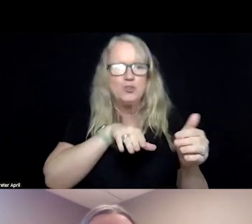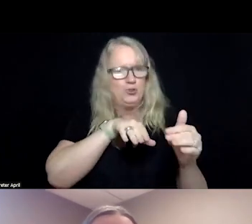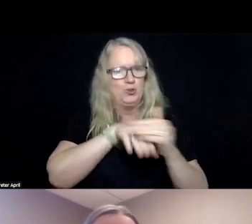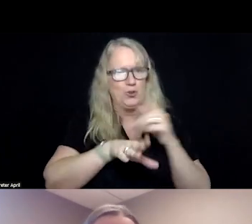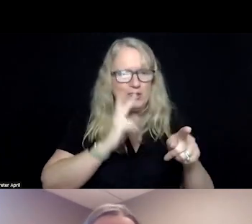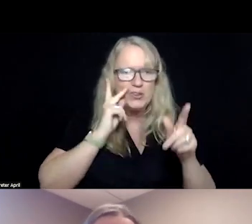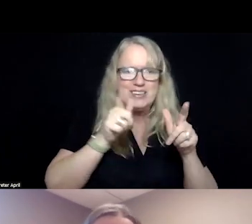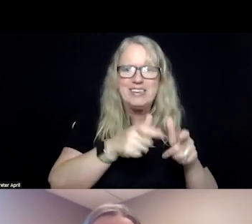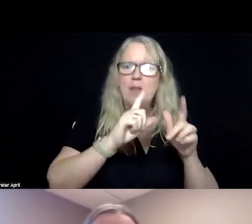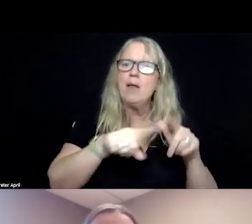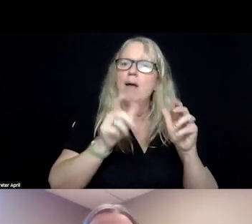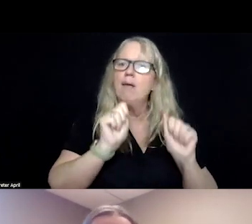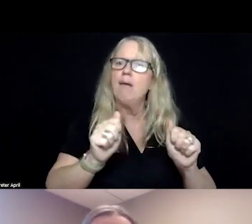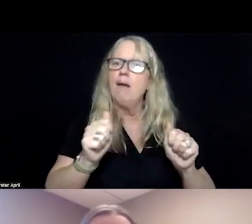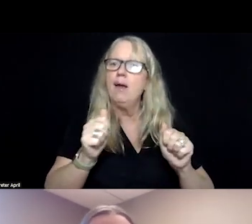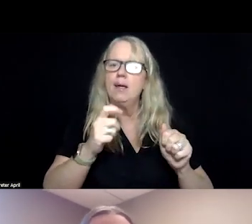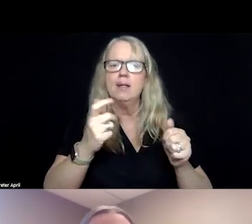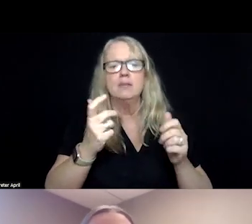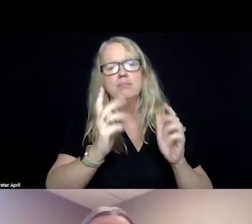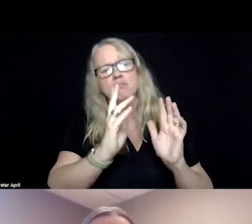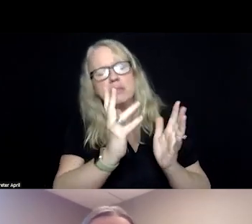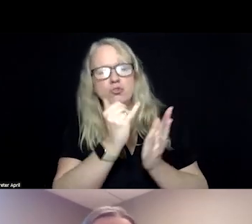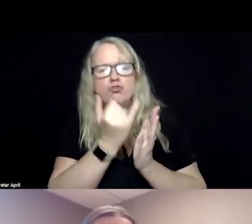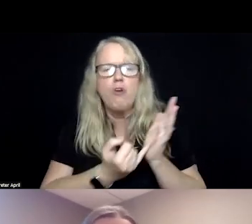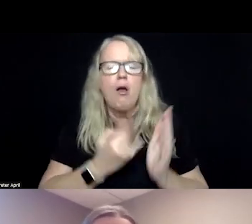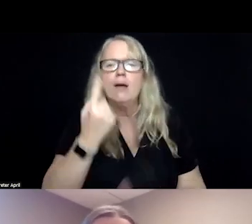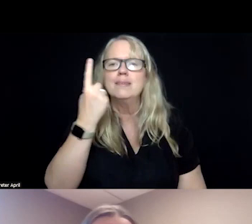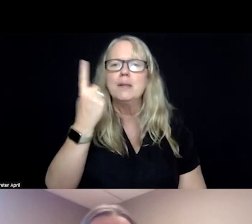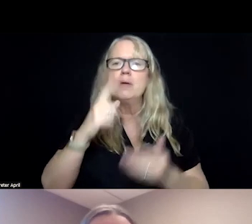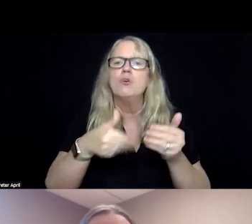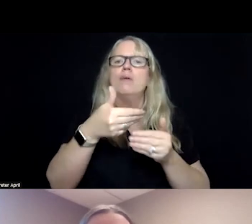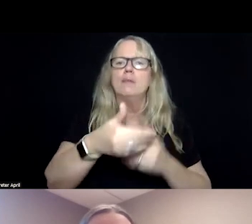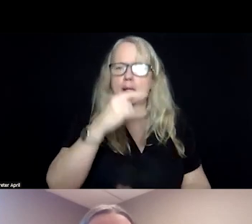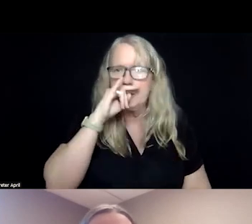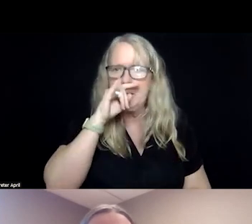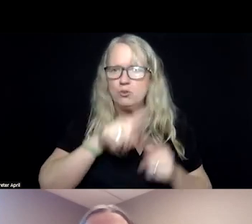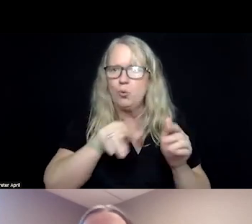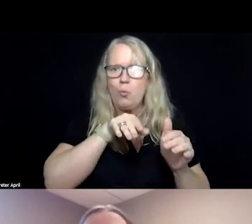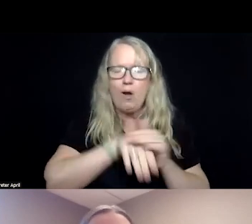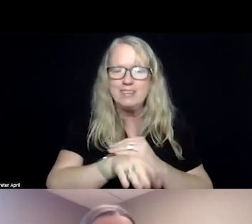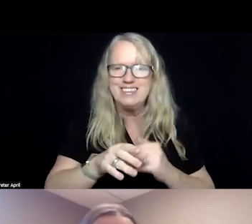ARE ABLE TO LEAVE ART OR DRAWING AND SOMETHING FOR THE NEXT KID THAT WALKS IN. BASICALLY, A CONNECTION